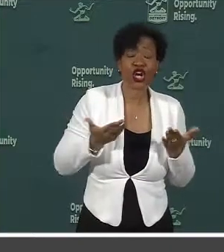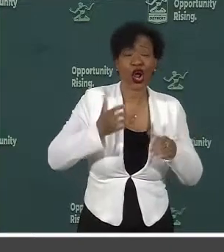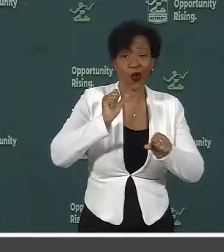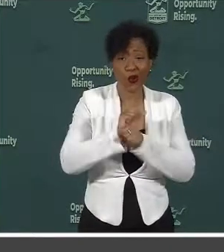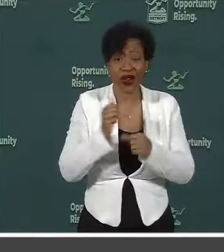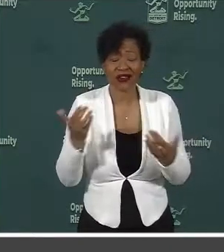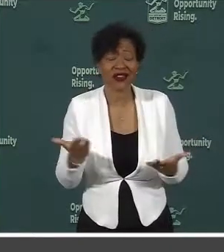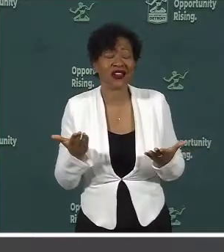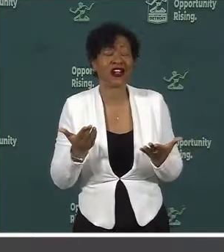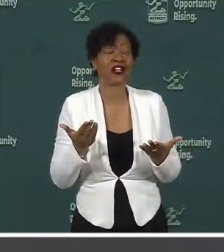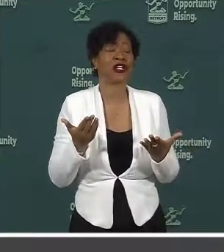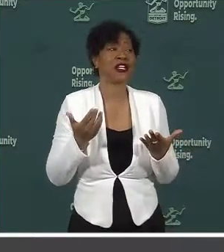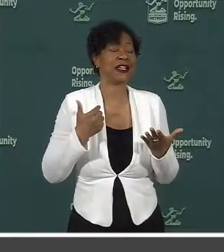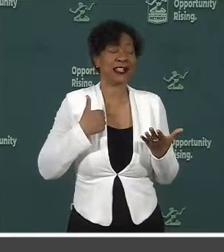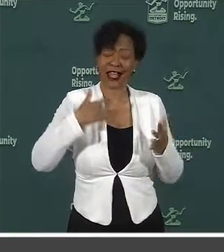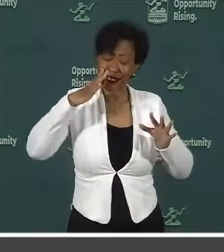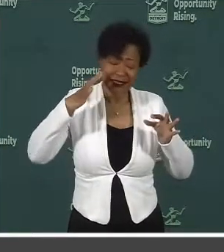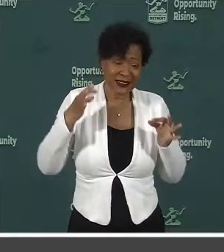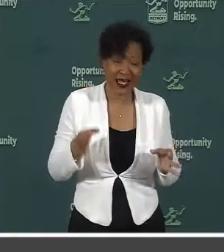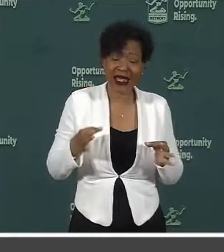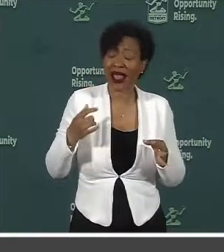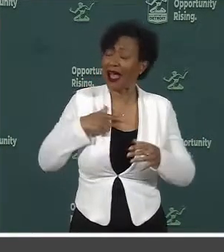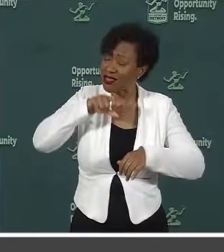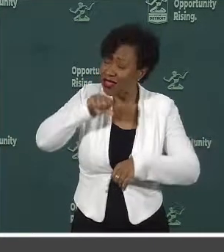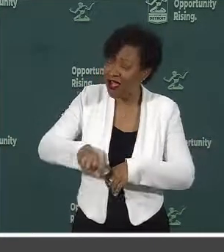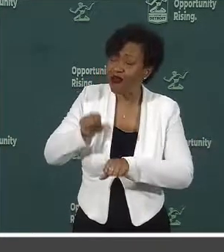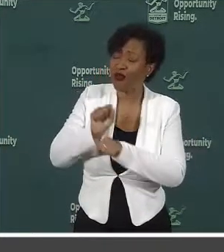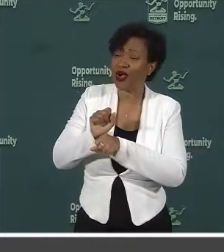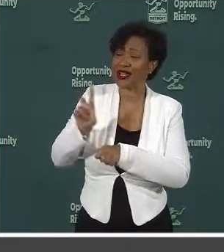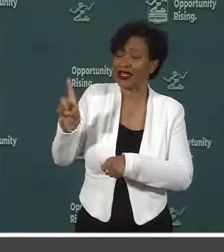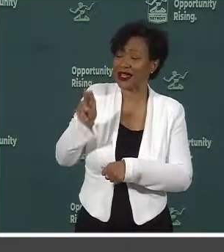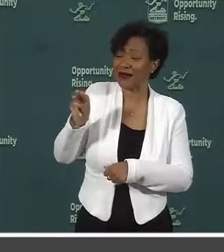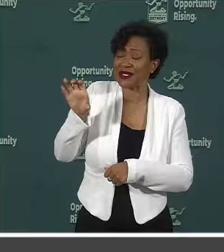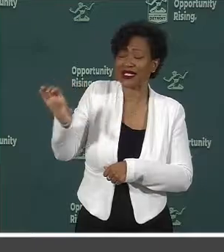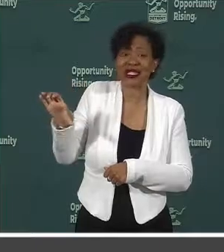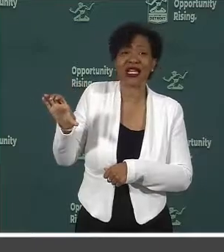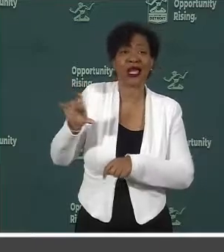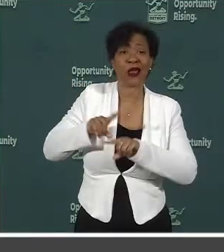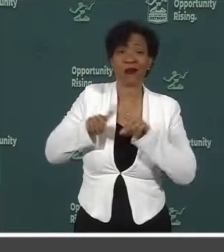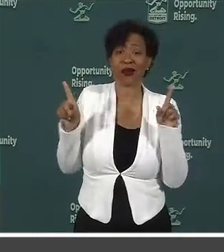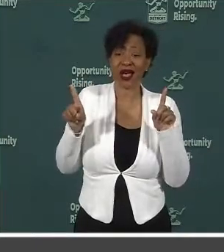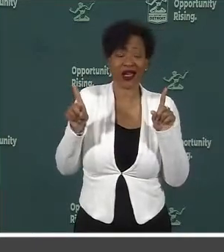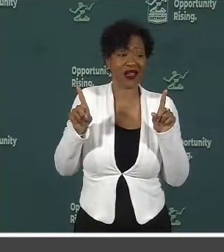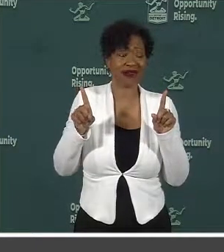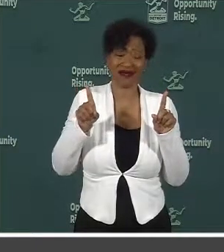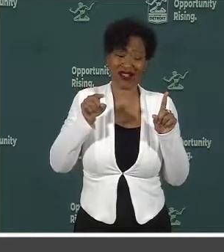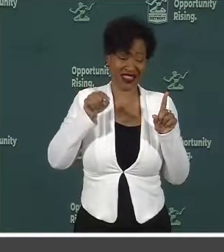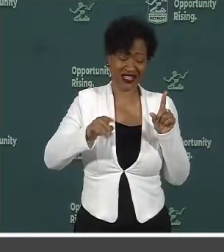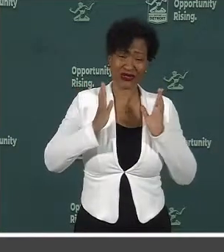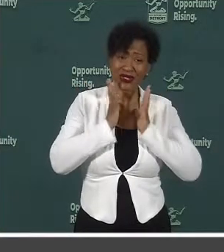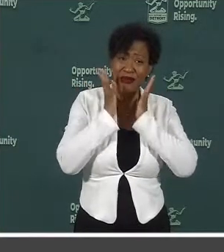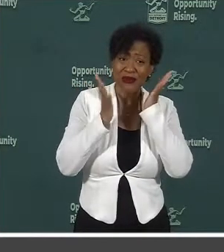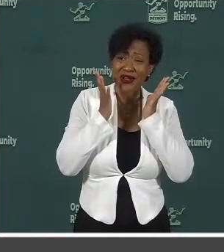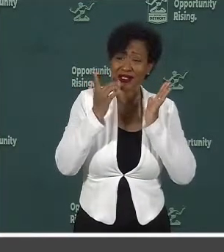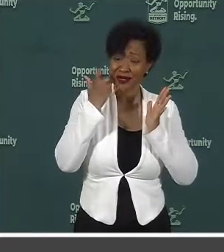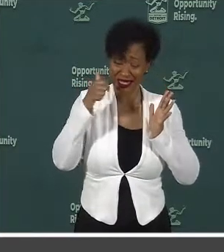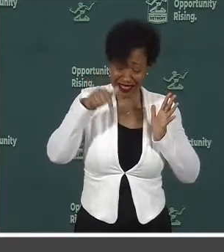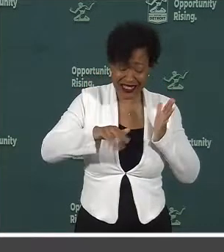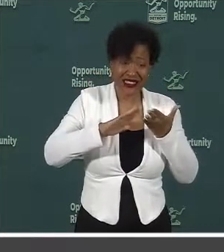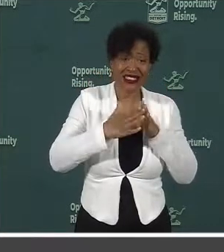LOVED WORKING WITH EVERY DAY BUT IT WAS JUST GETTING EMBARRASSING THIS IS A GREAT CITY AND I WANTED IT TO BE SEEN